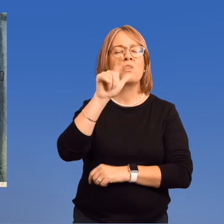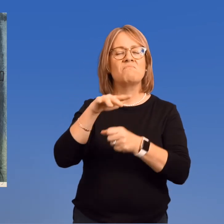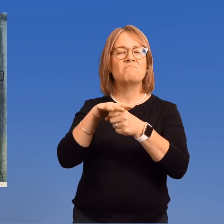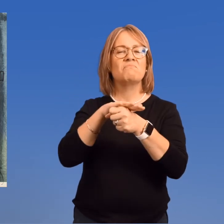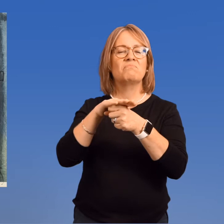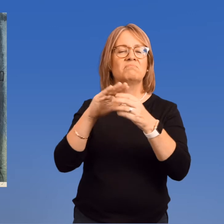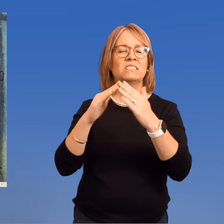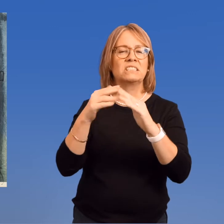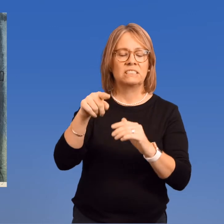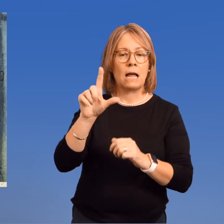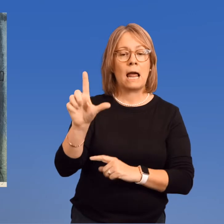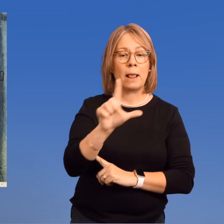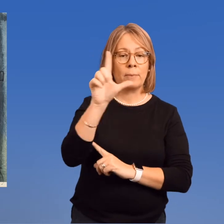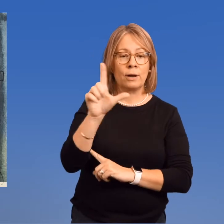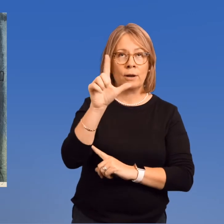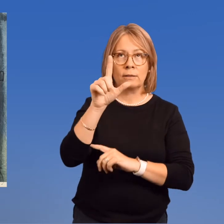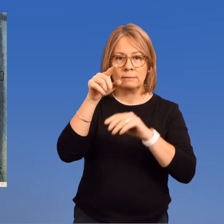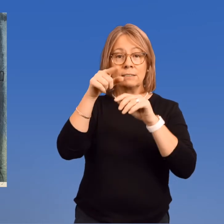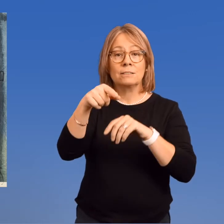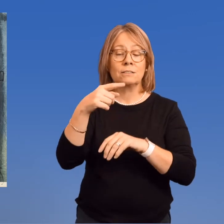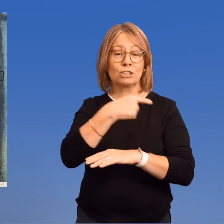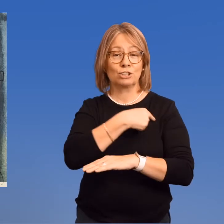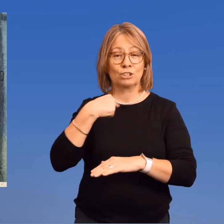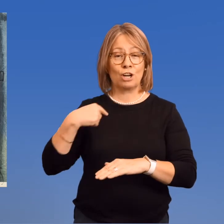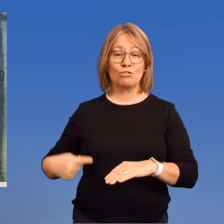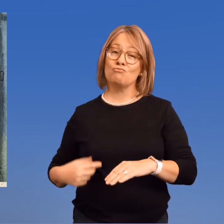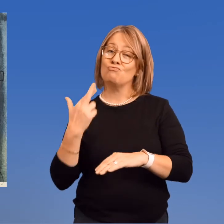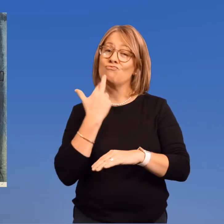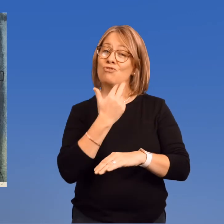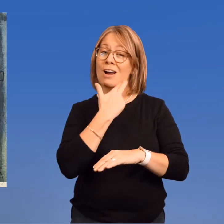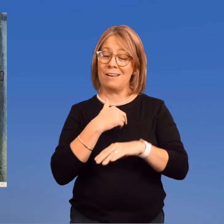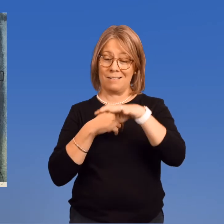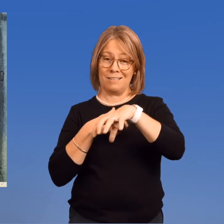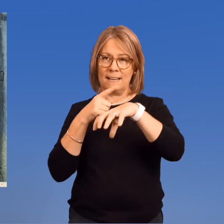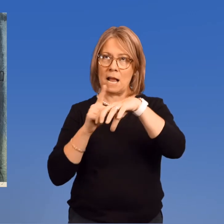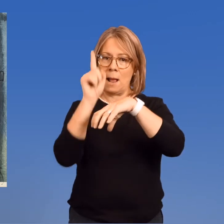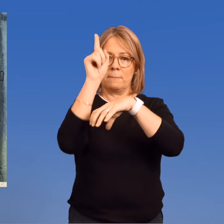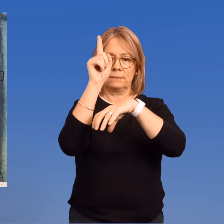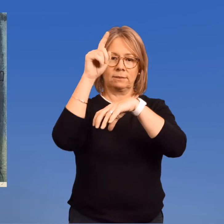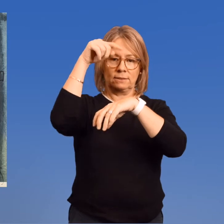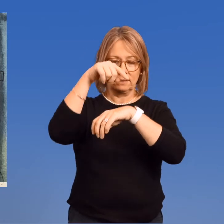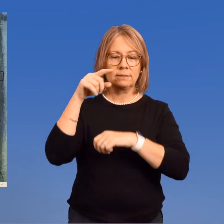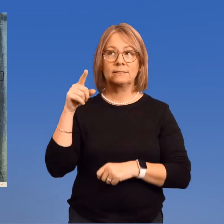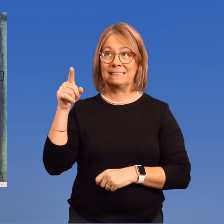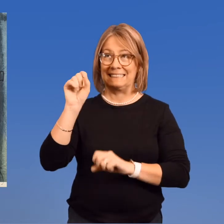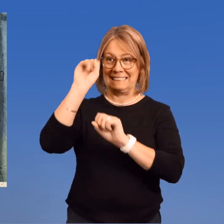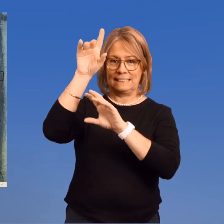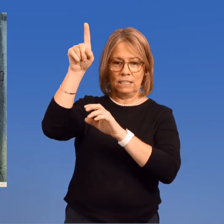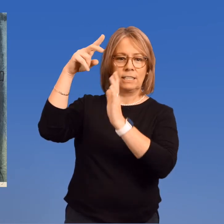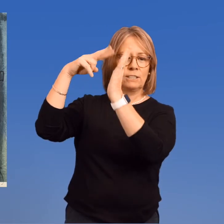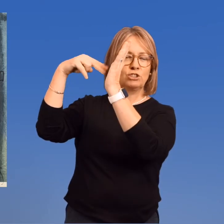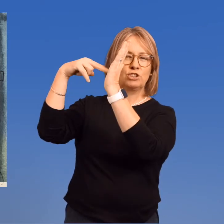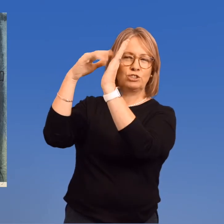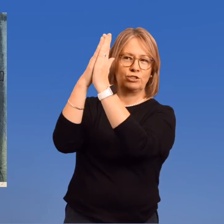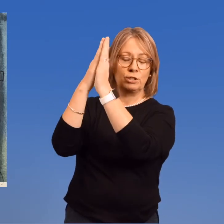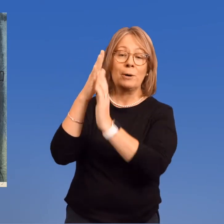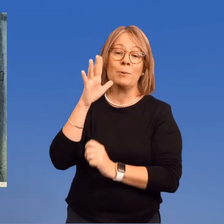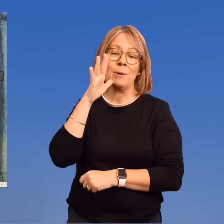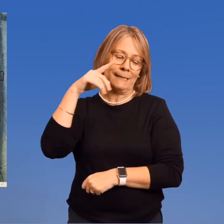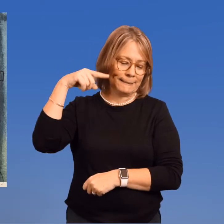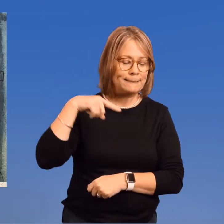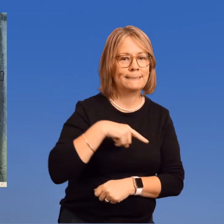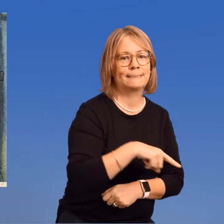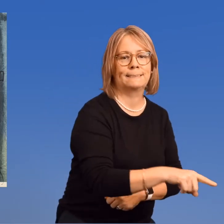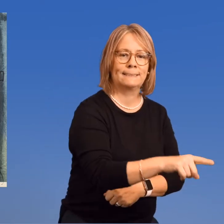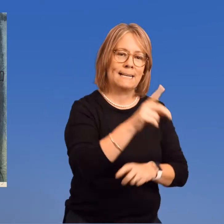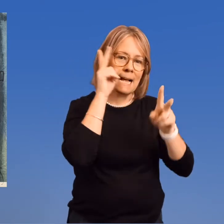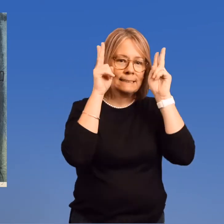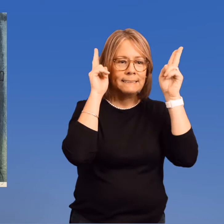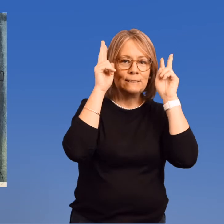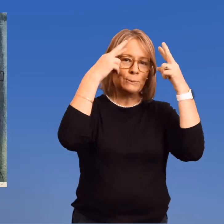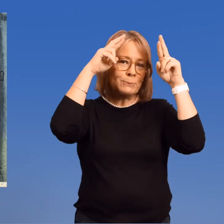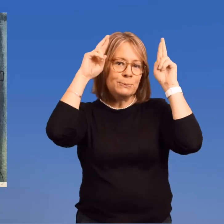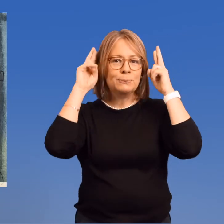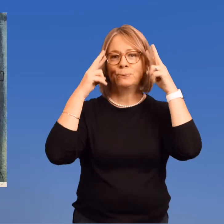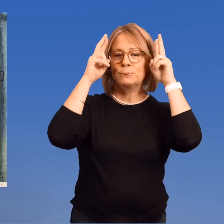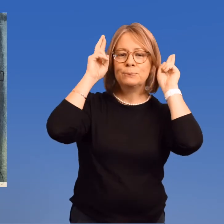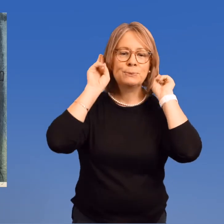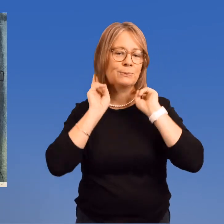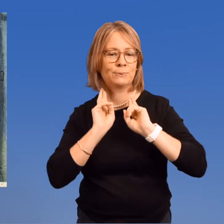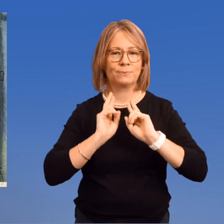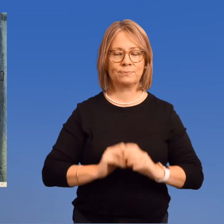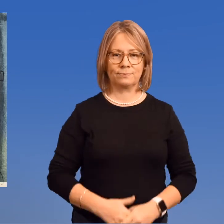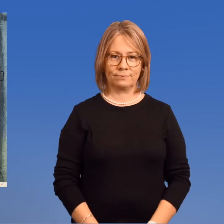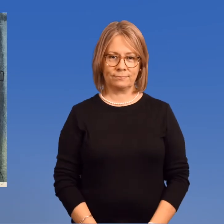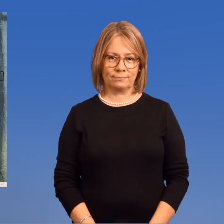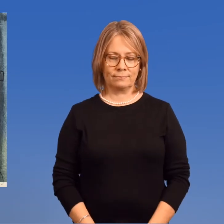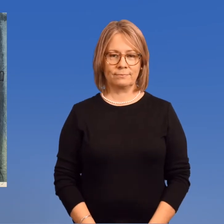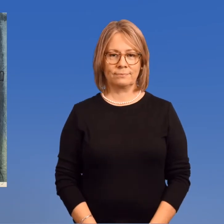which was above a Chinese restaurant and left her there while she was getting her hair done.